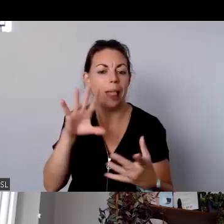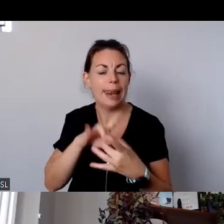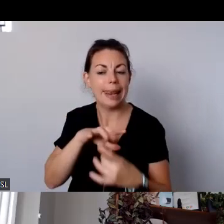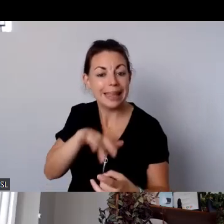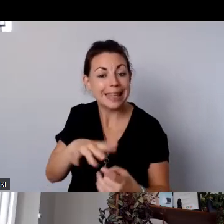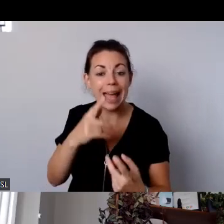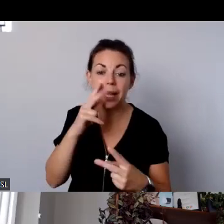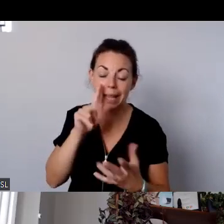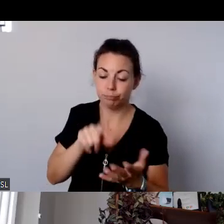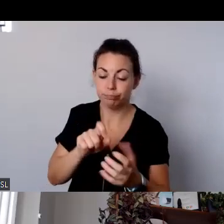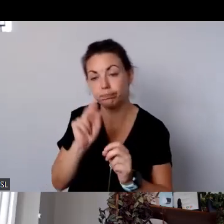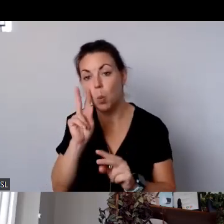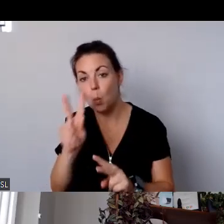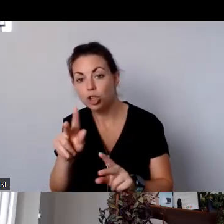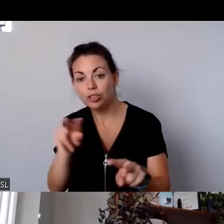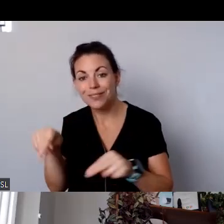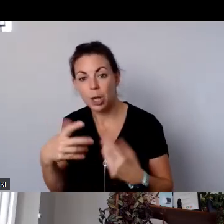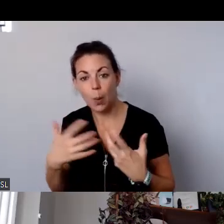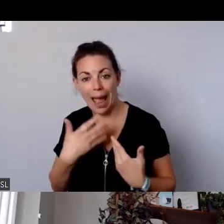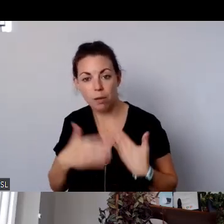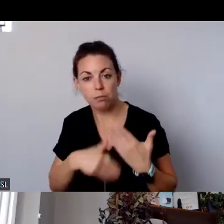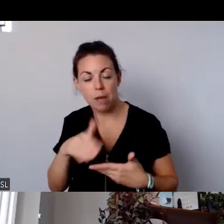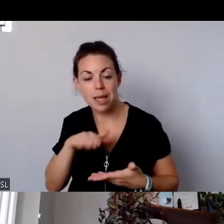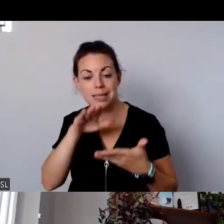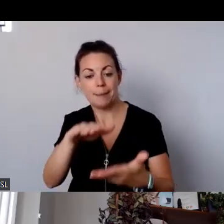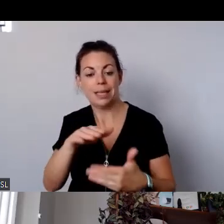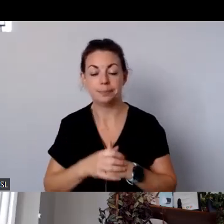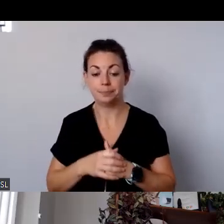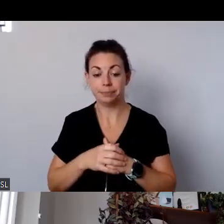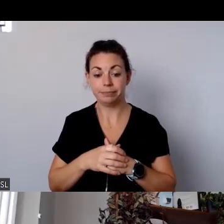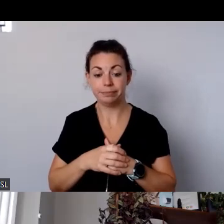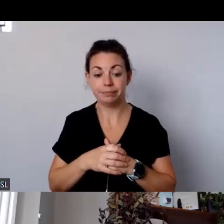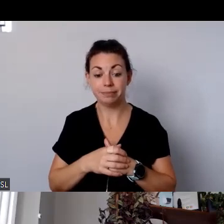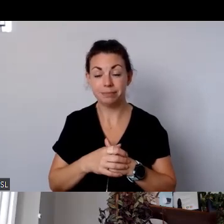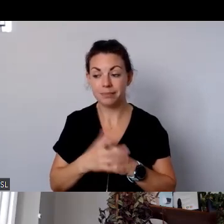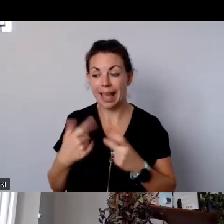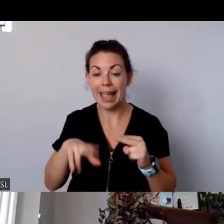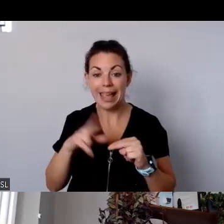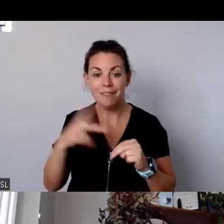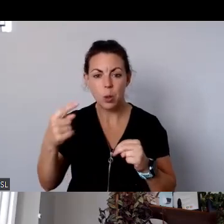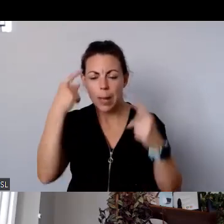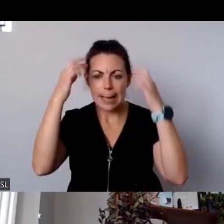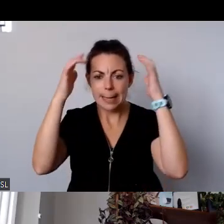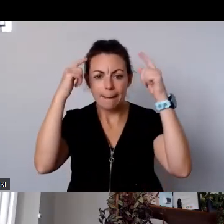and you still have more questions, please add them to the Q&A function and we will try to answer all of them today.